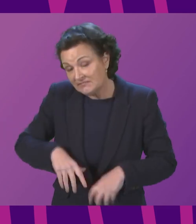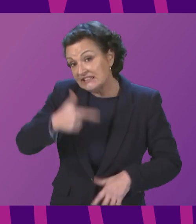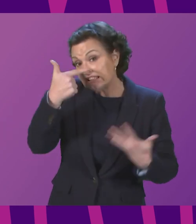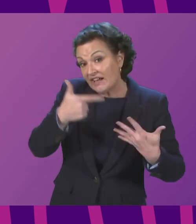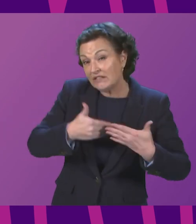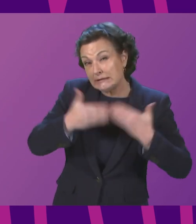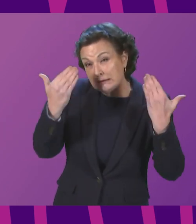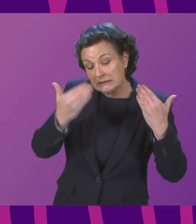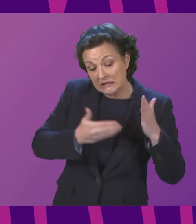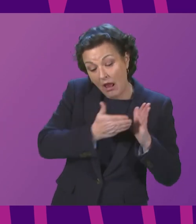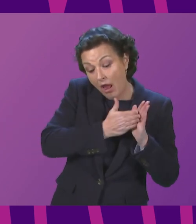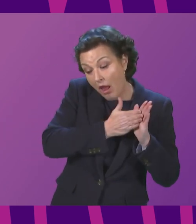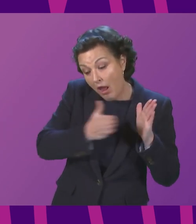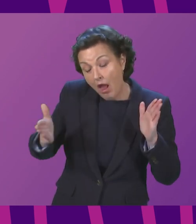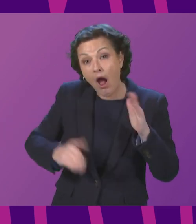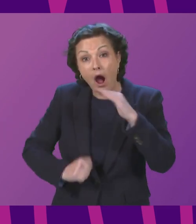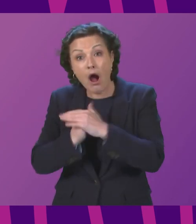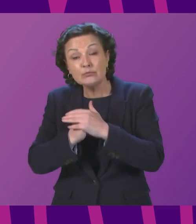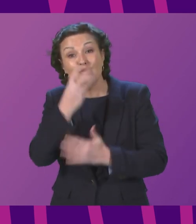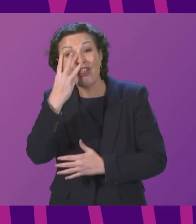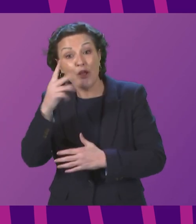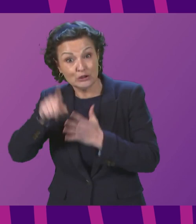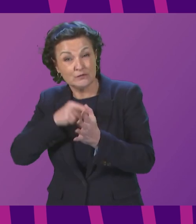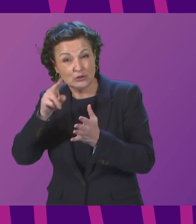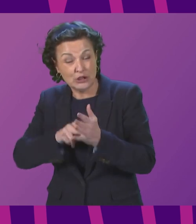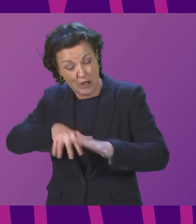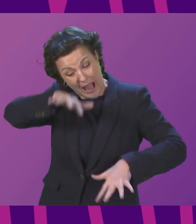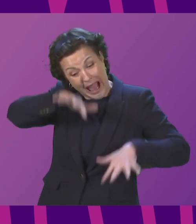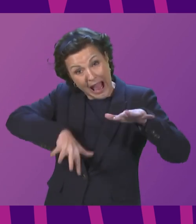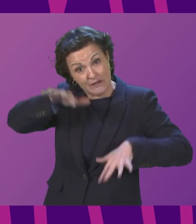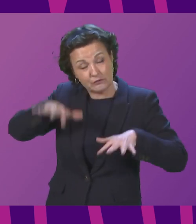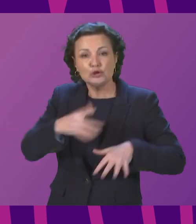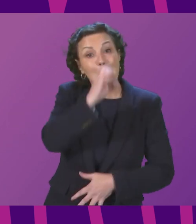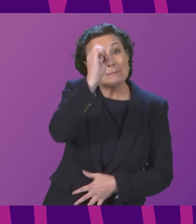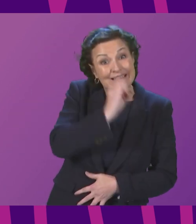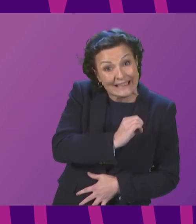to 3 January had Scotland with a higher percentage of case numbers than England. ONS figures